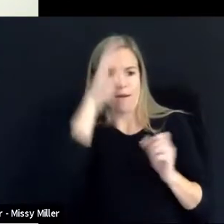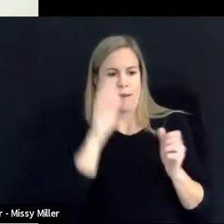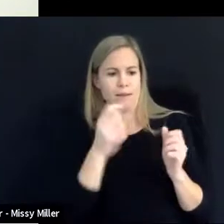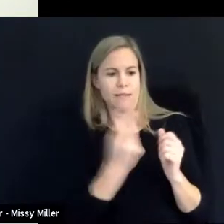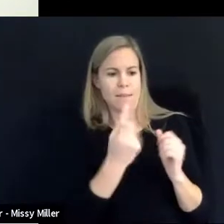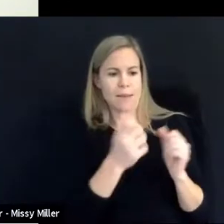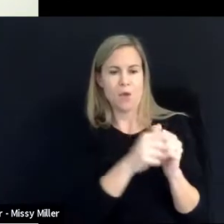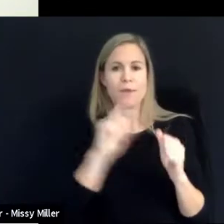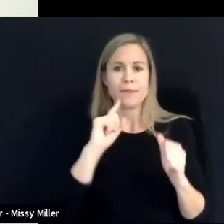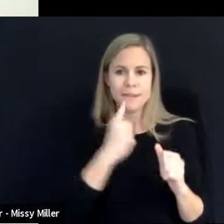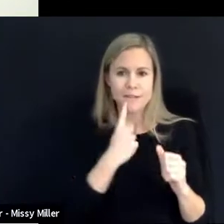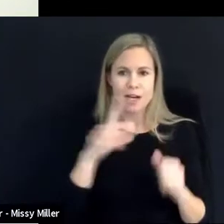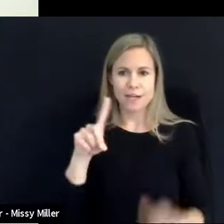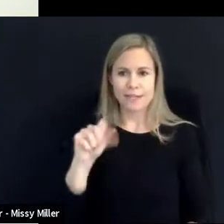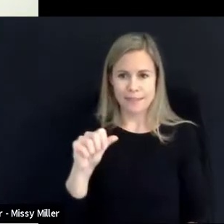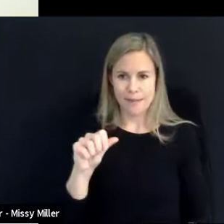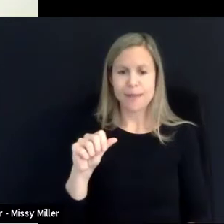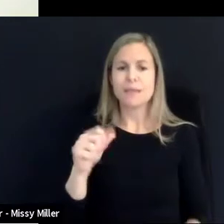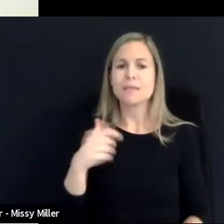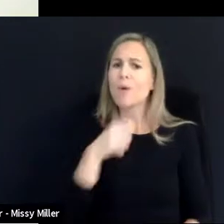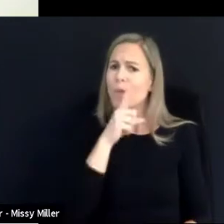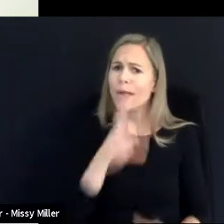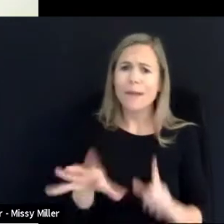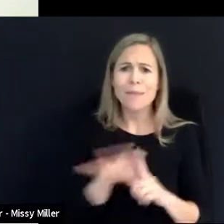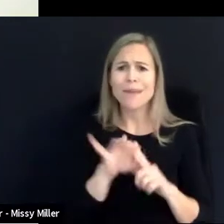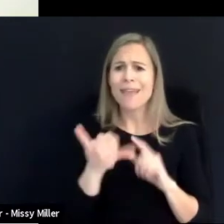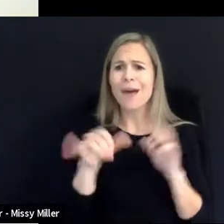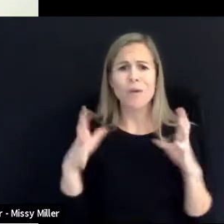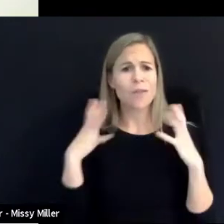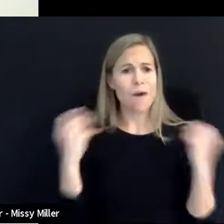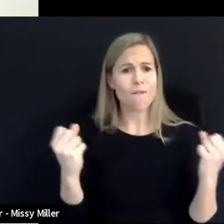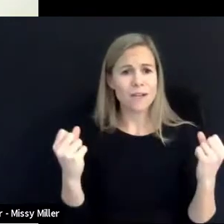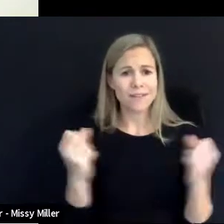"Pick your parenting years with confidence, recognize there is no manual."